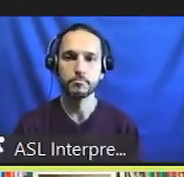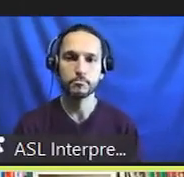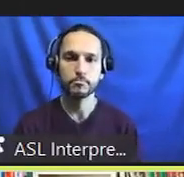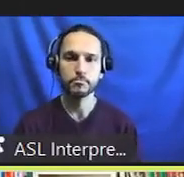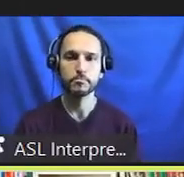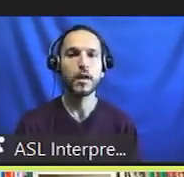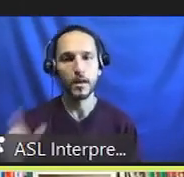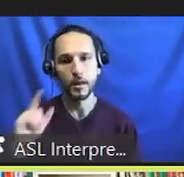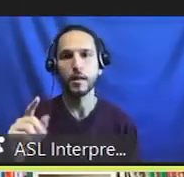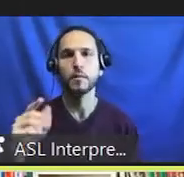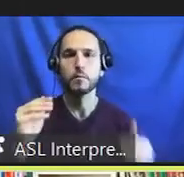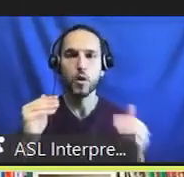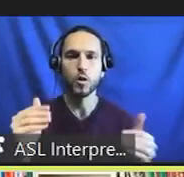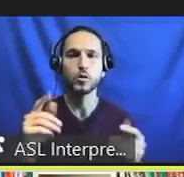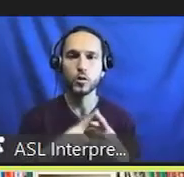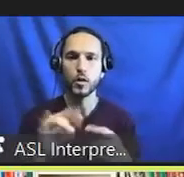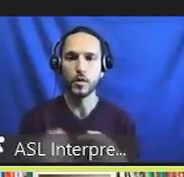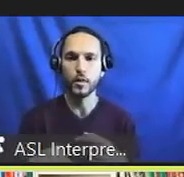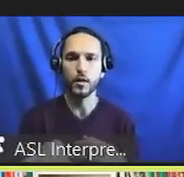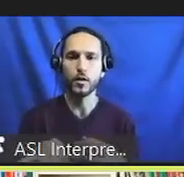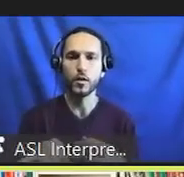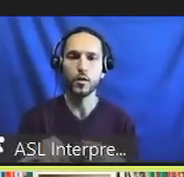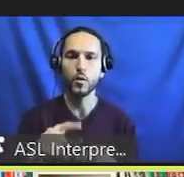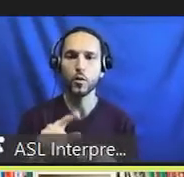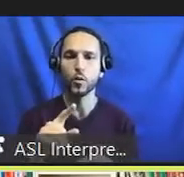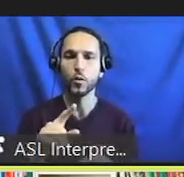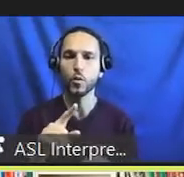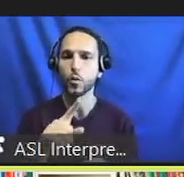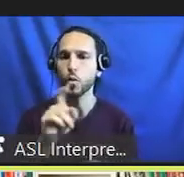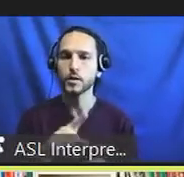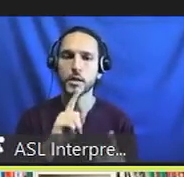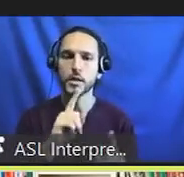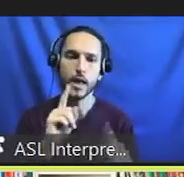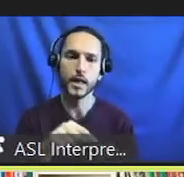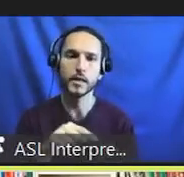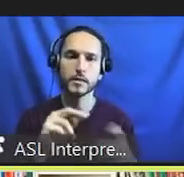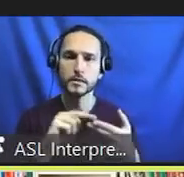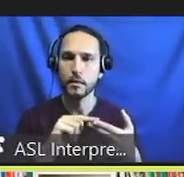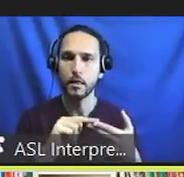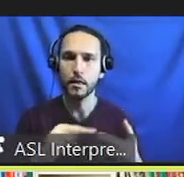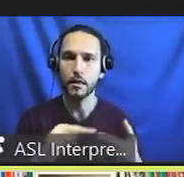can move on to the question-and-answer slide. Sure.